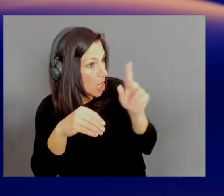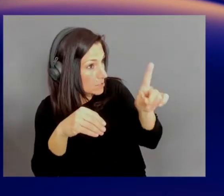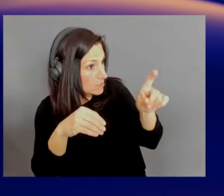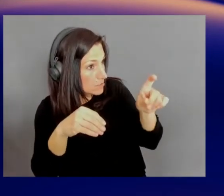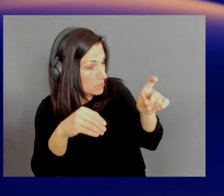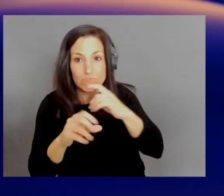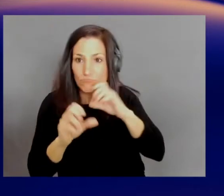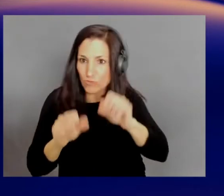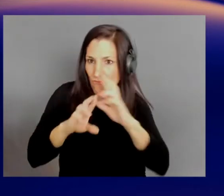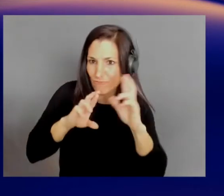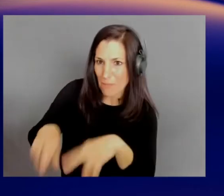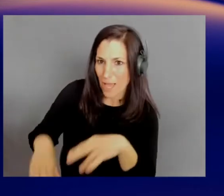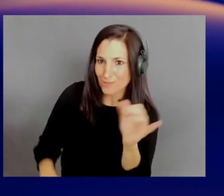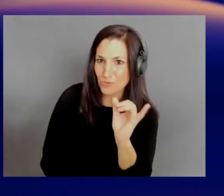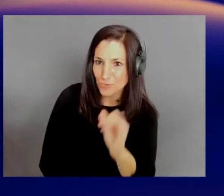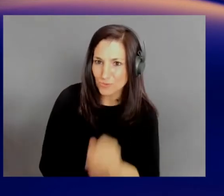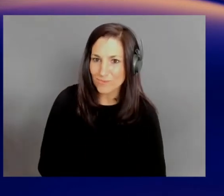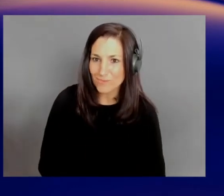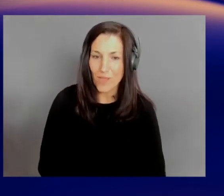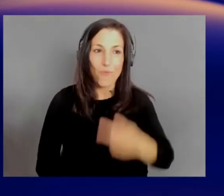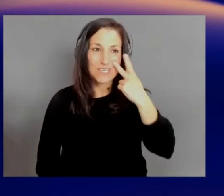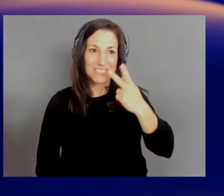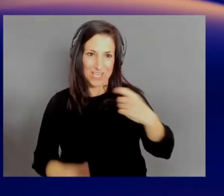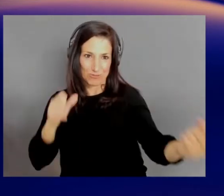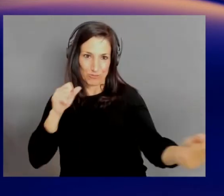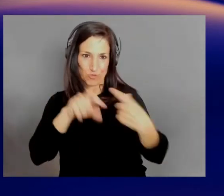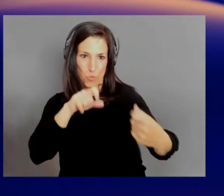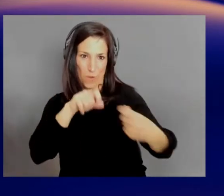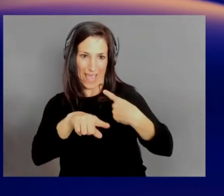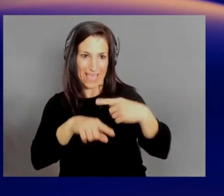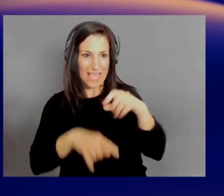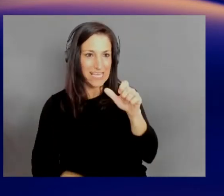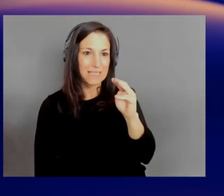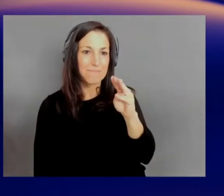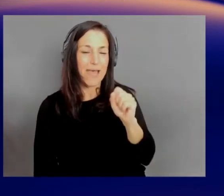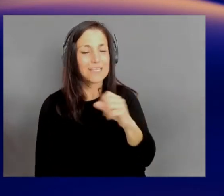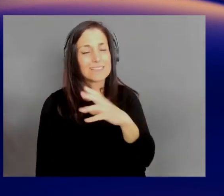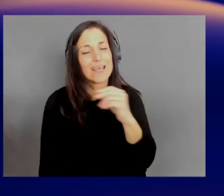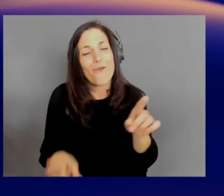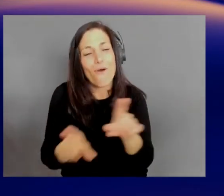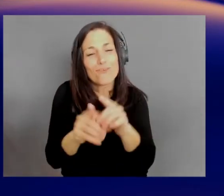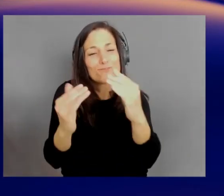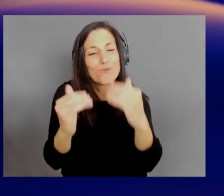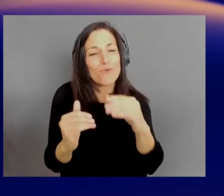We see a lot of two-way SMS and survey follow-ups, you know, checking in on Covid,